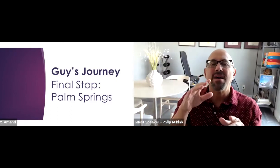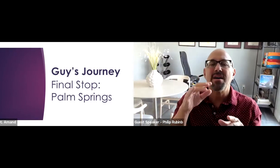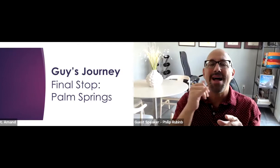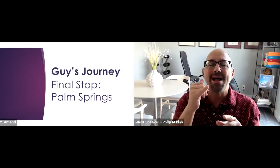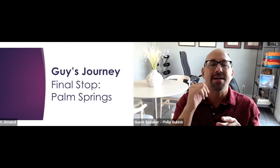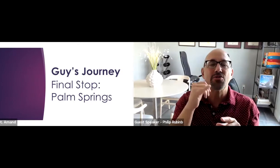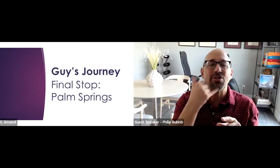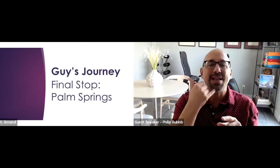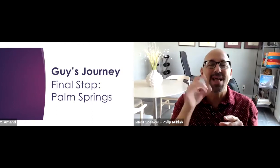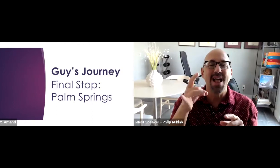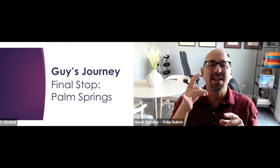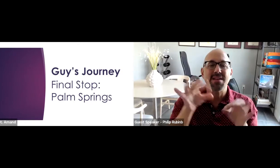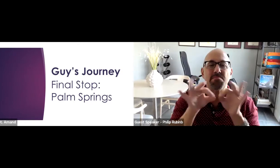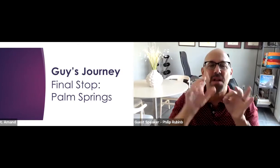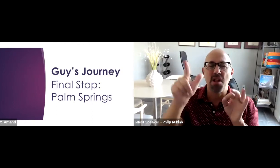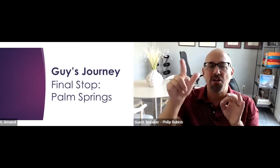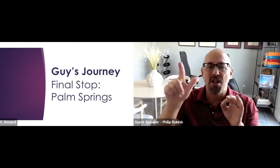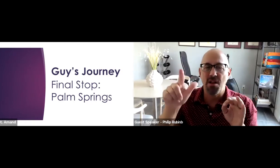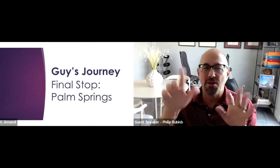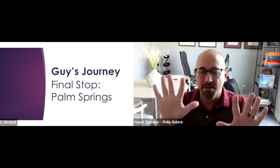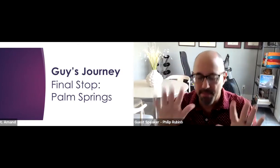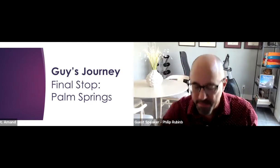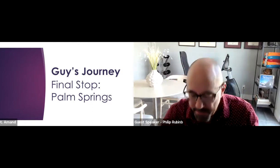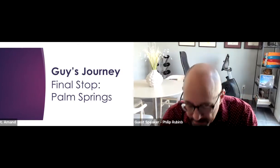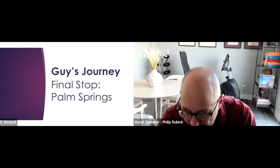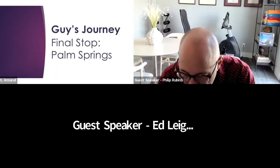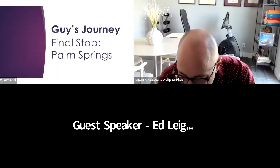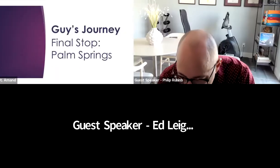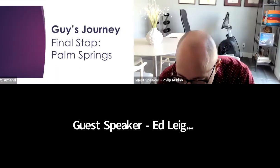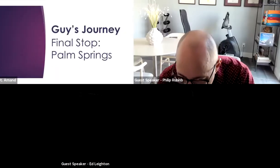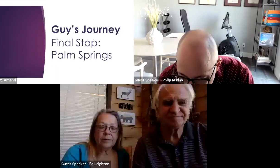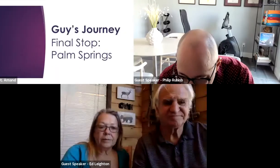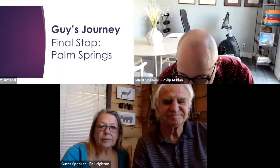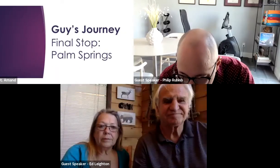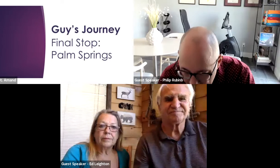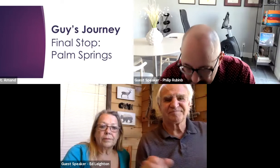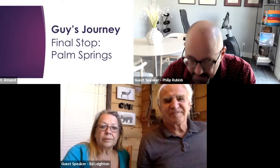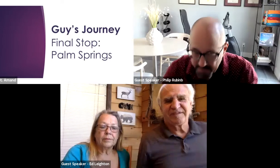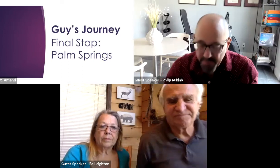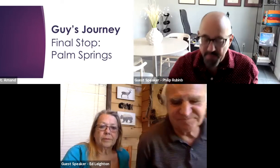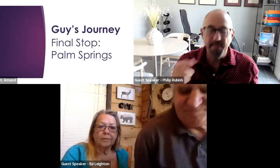And eventually, his father joined him as his roommate. Jeanine and Ed are going to explain a little bit more